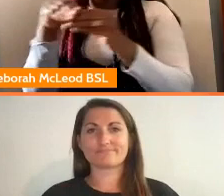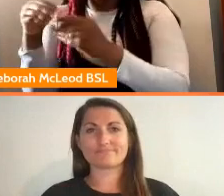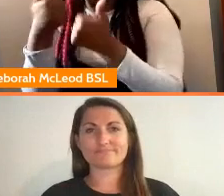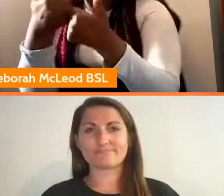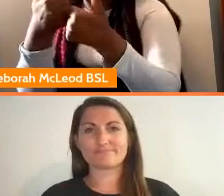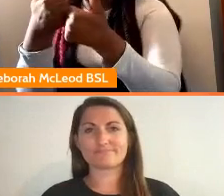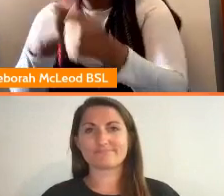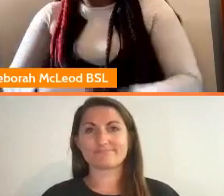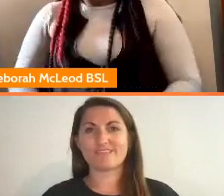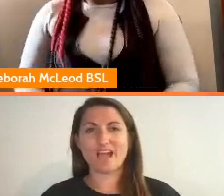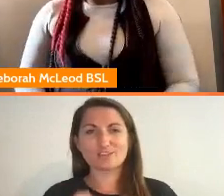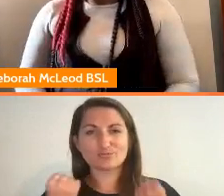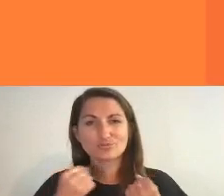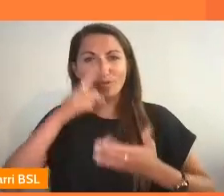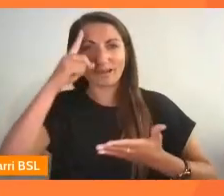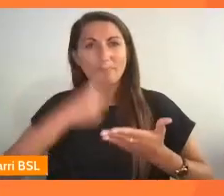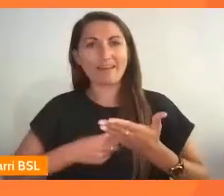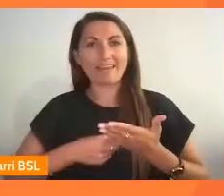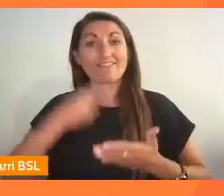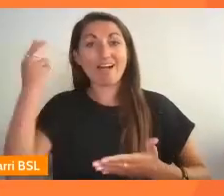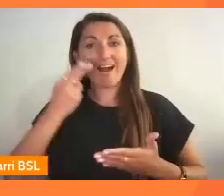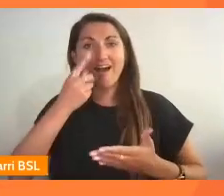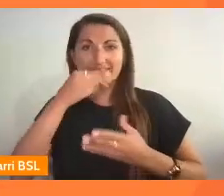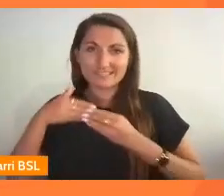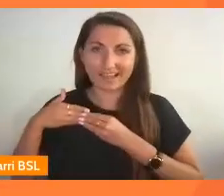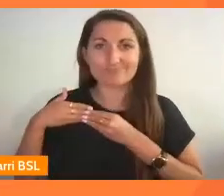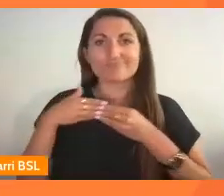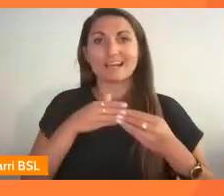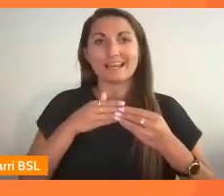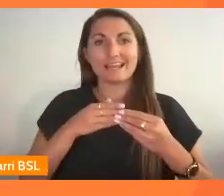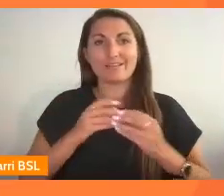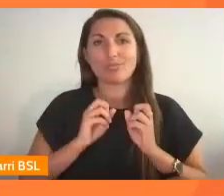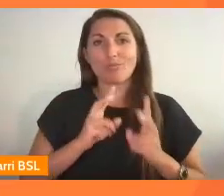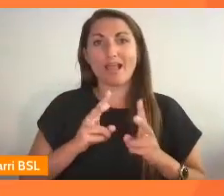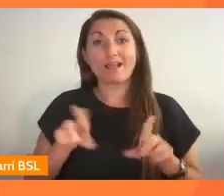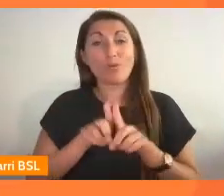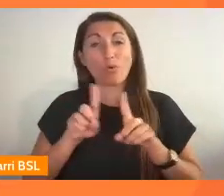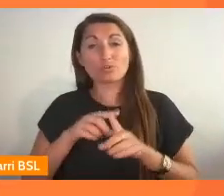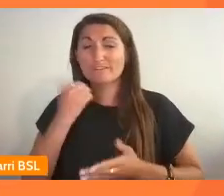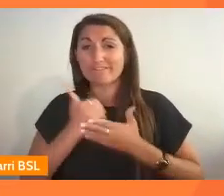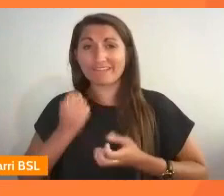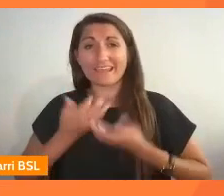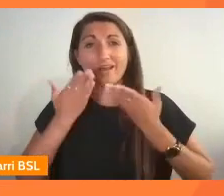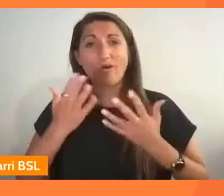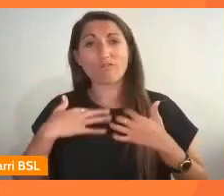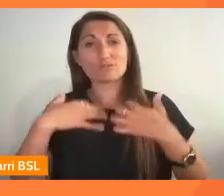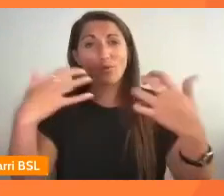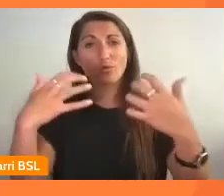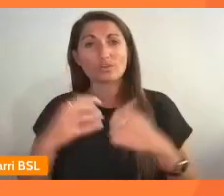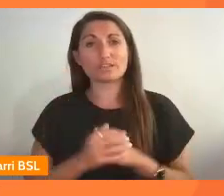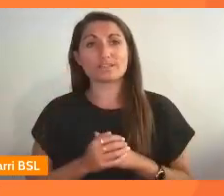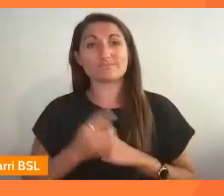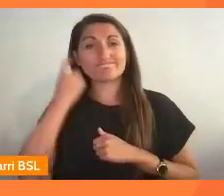The arts together has a powerful voice, fantastic offer for audiences, I believe a new collaborative approach to emerging technology